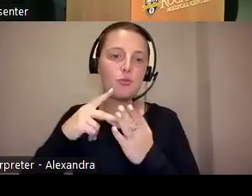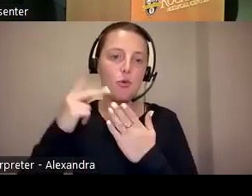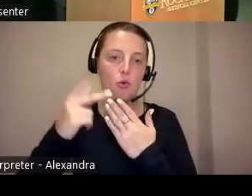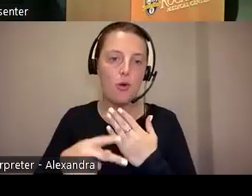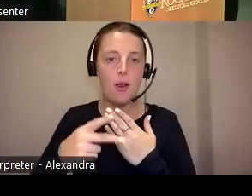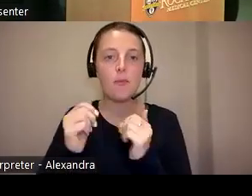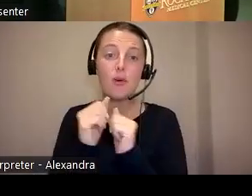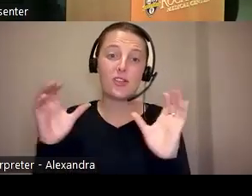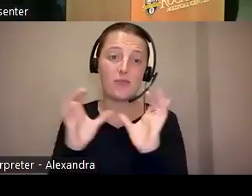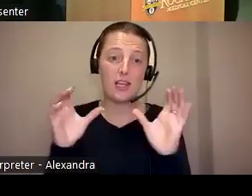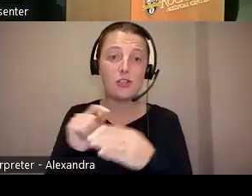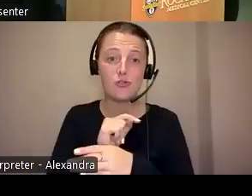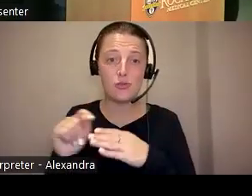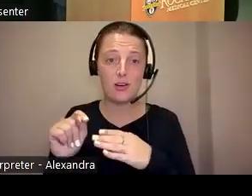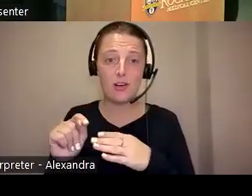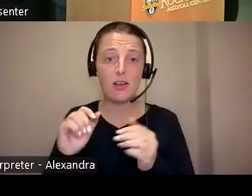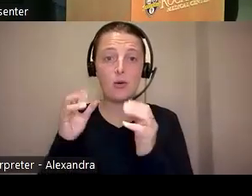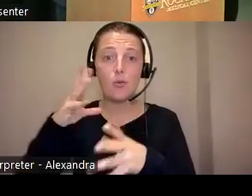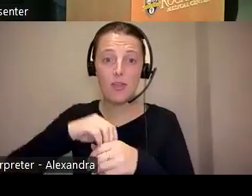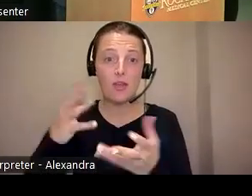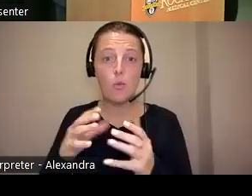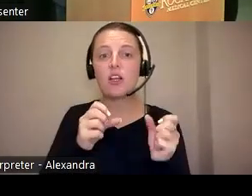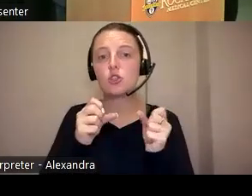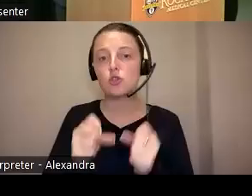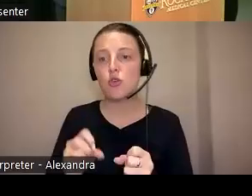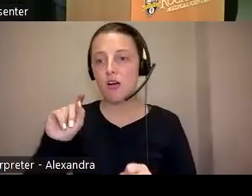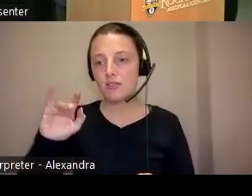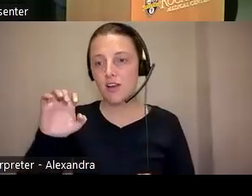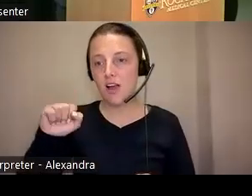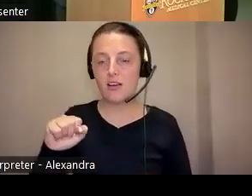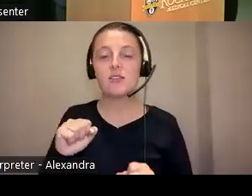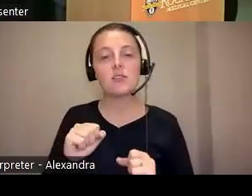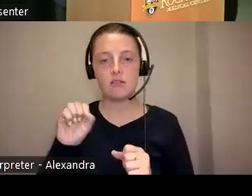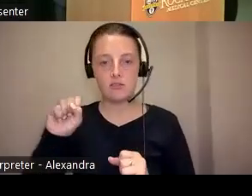Psychiatry Advisory Council of Consumers, affectionately known as DPAC, starts with